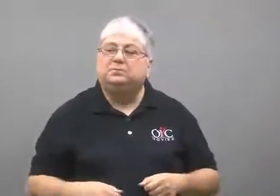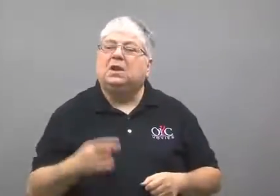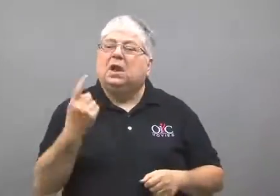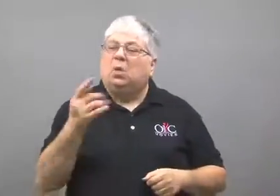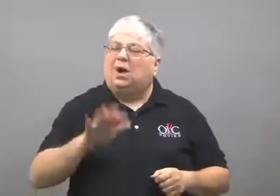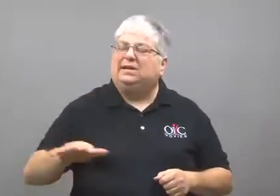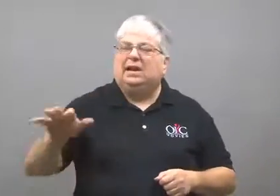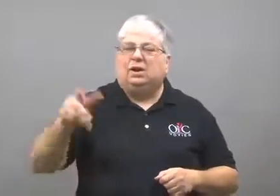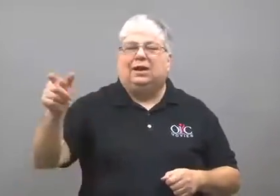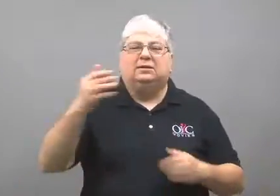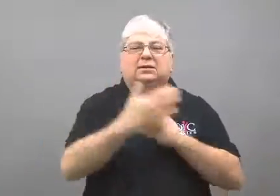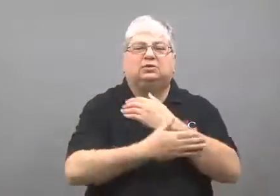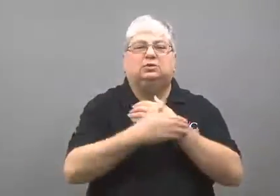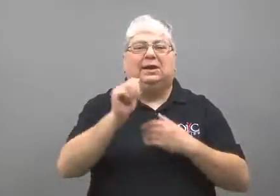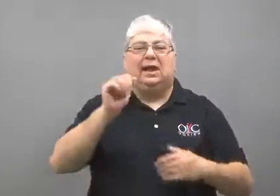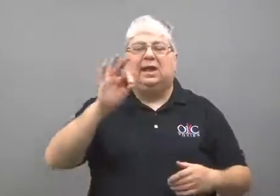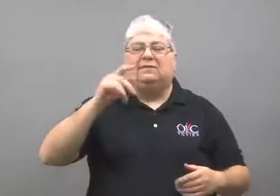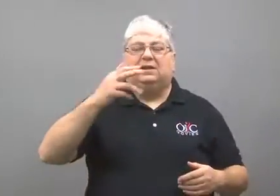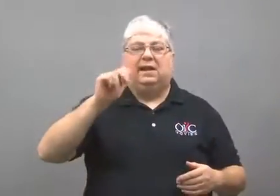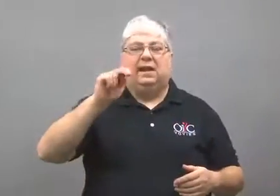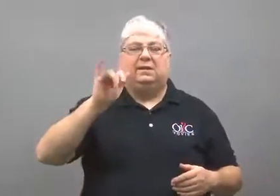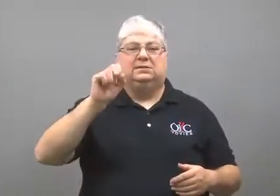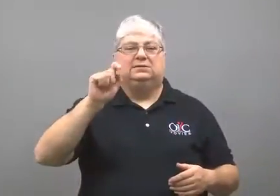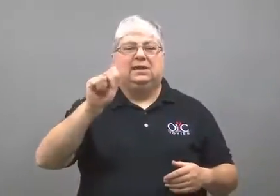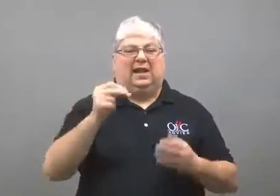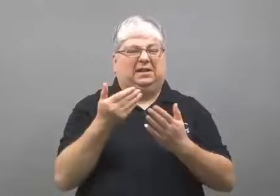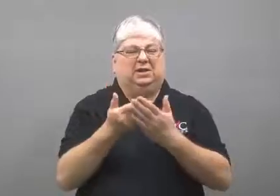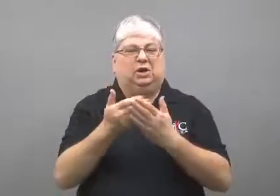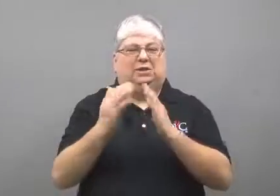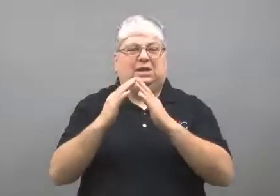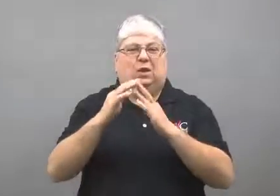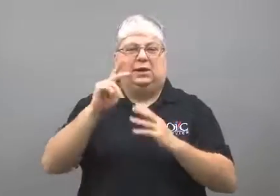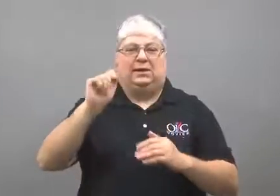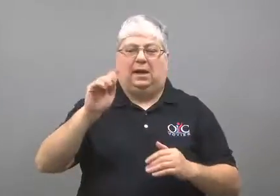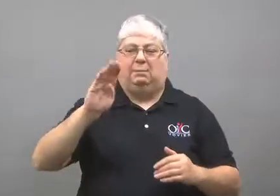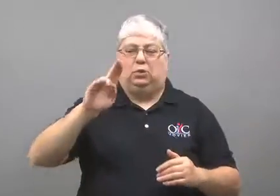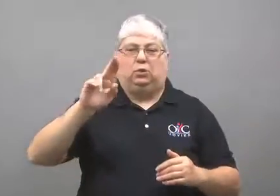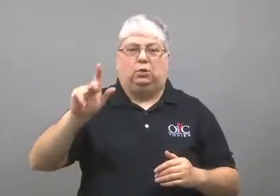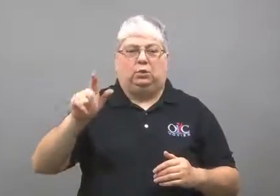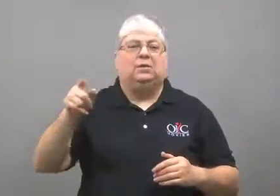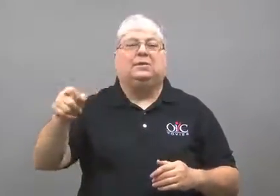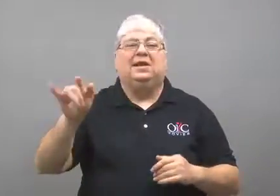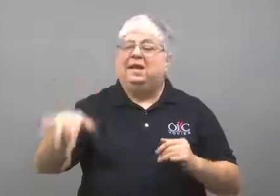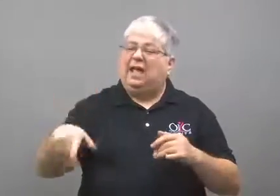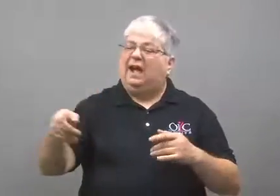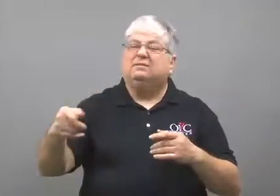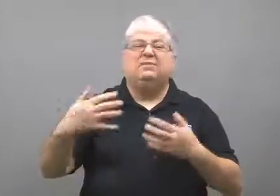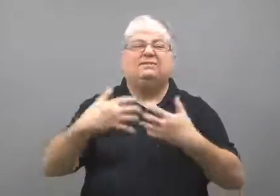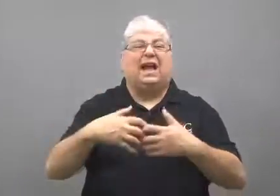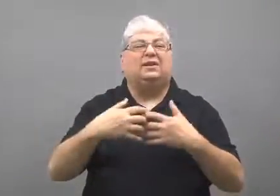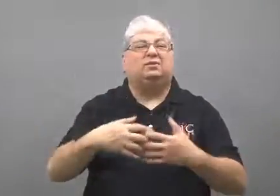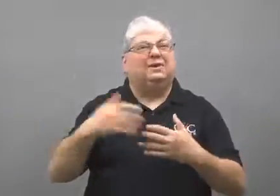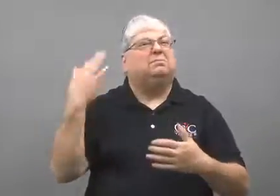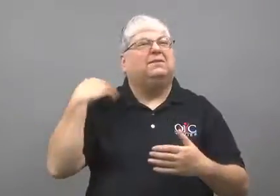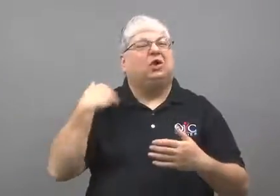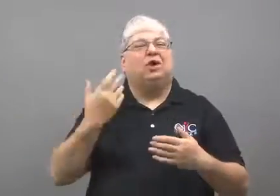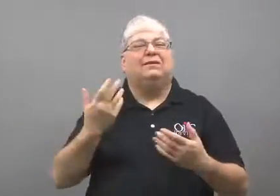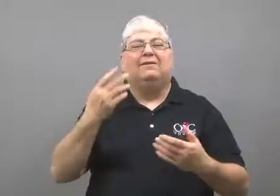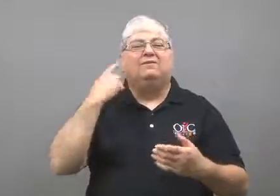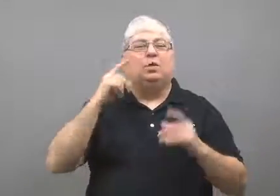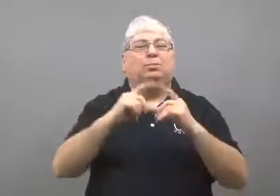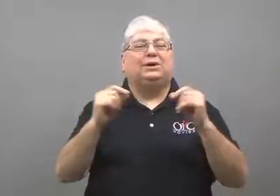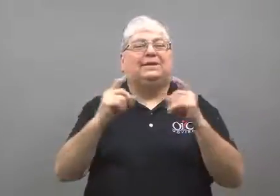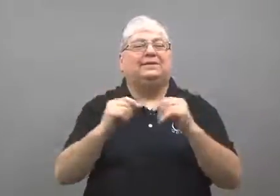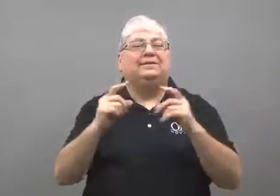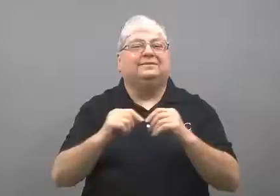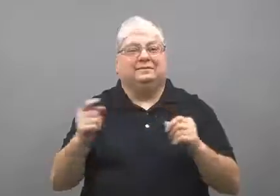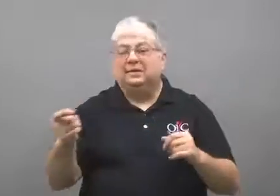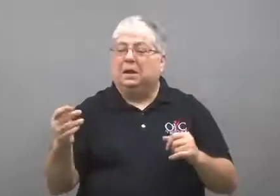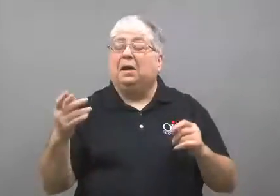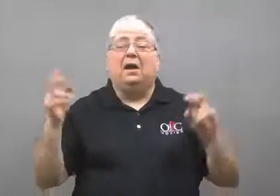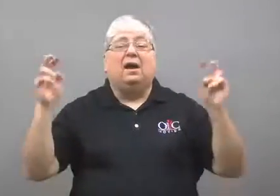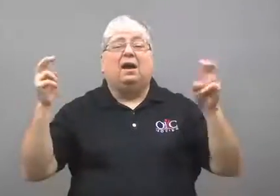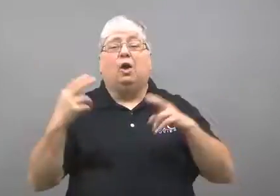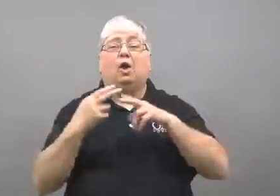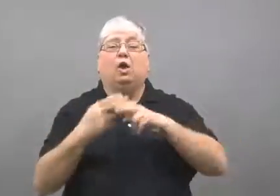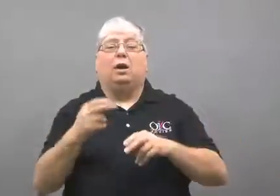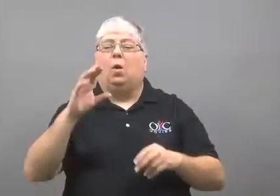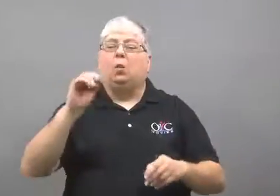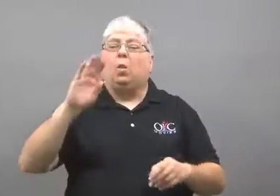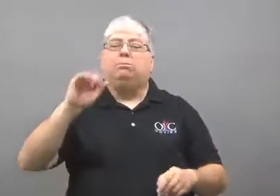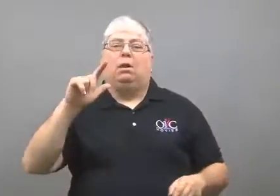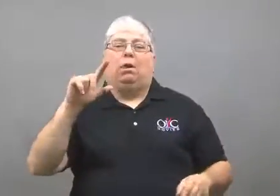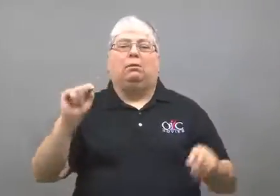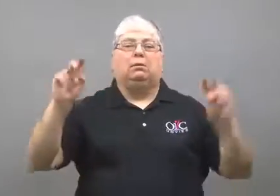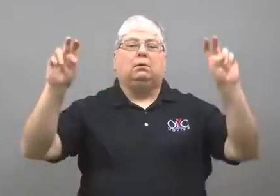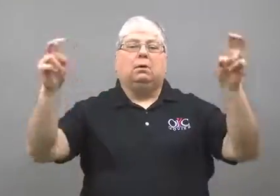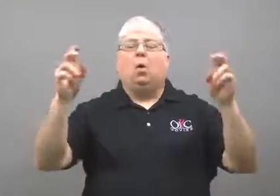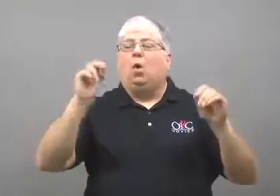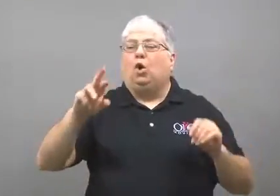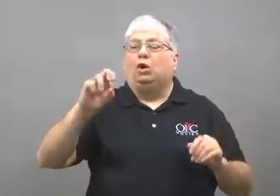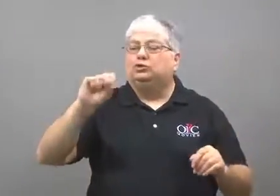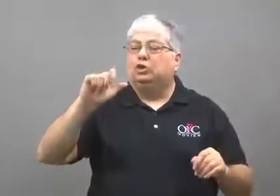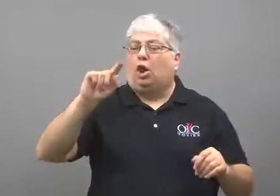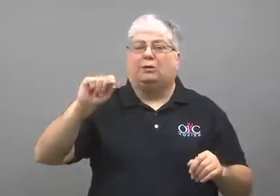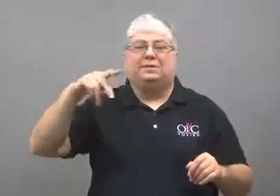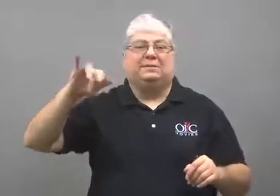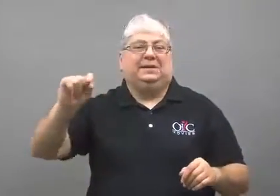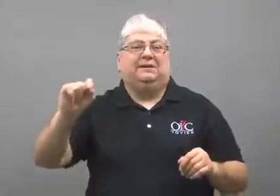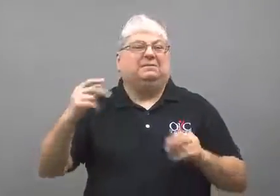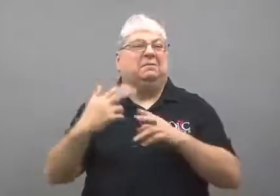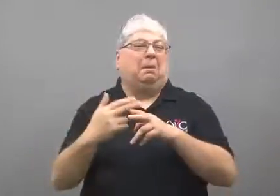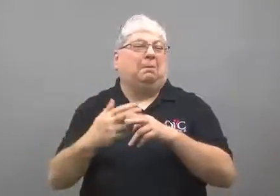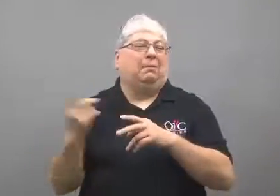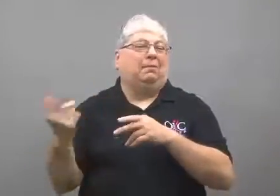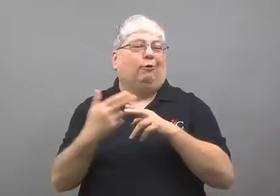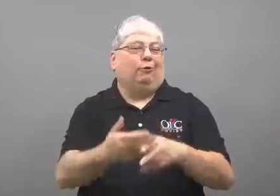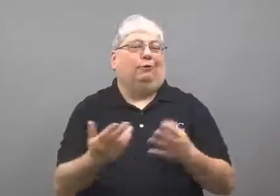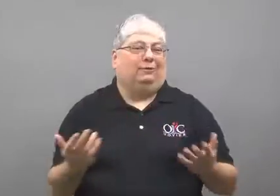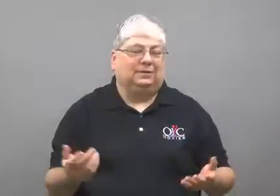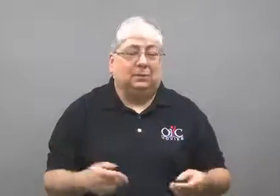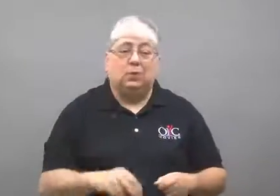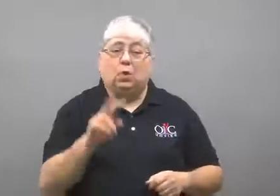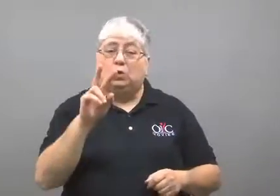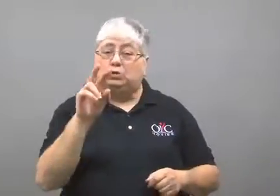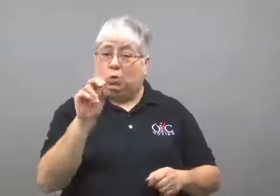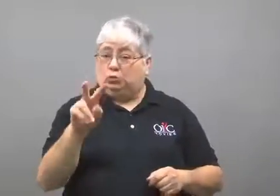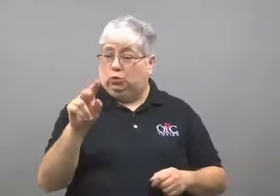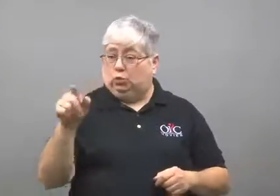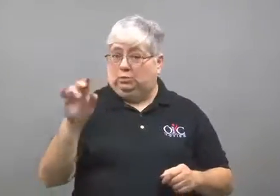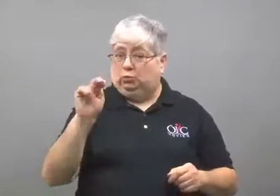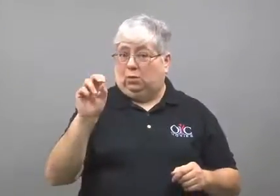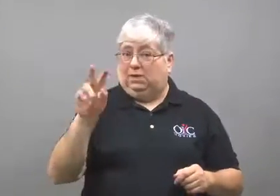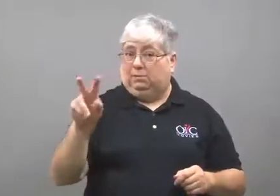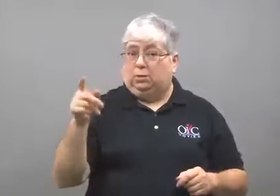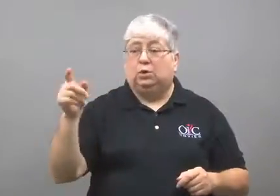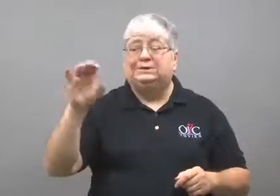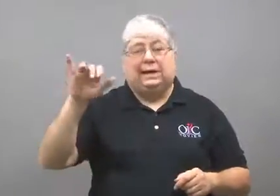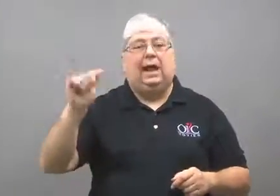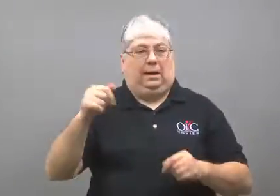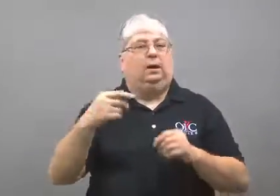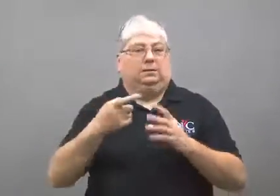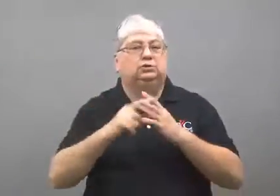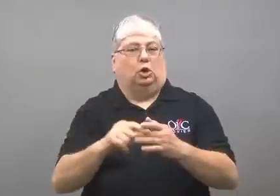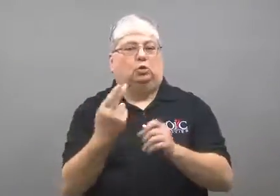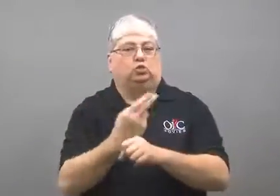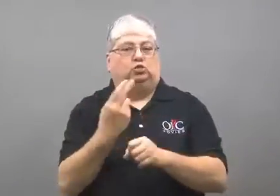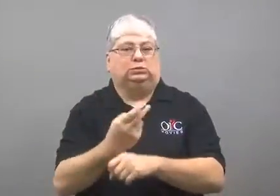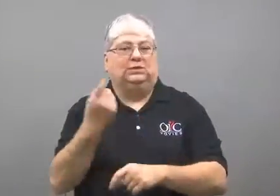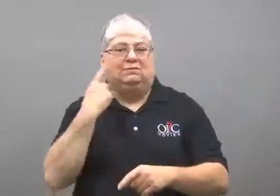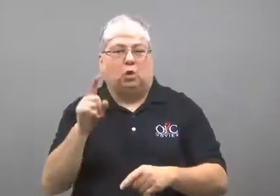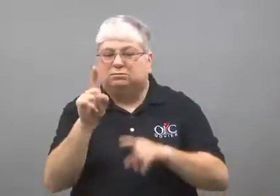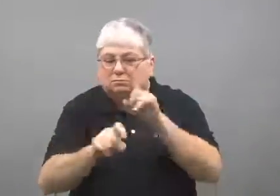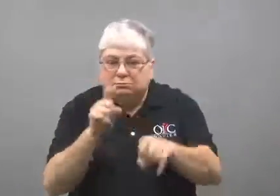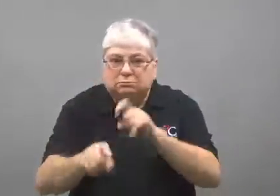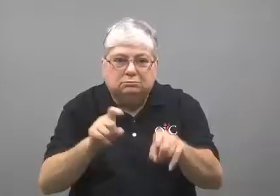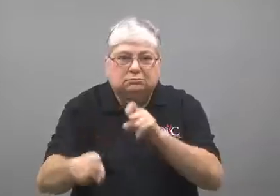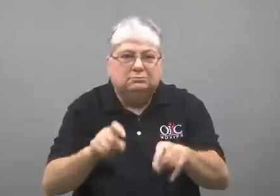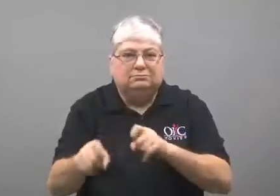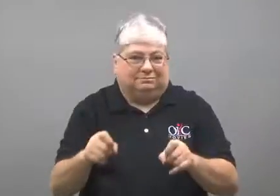Near Kabul, Afghanistan, a former brick factory was referred to as Cobalt, or the Salt Pits.